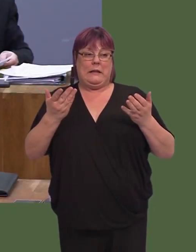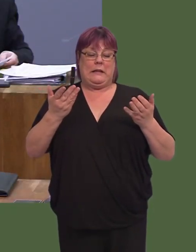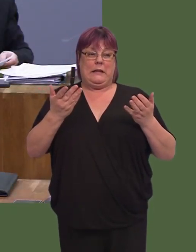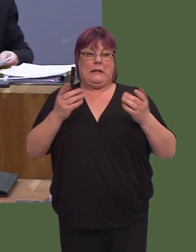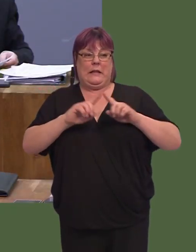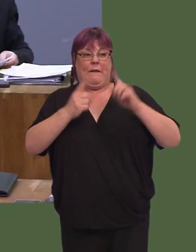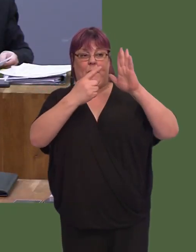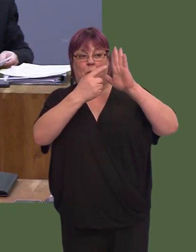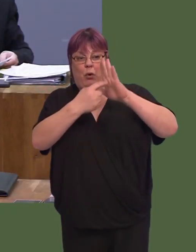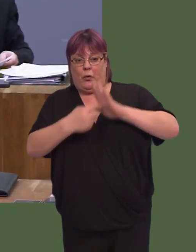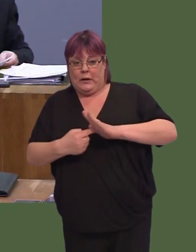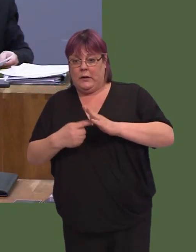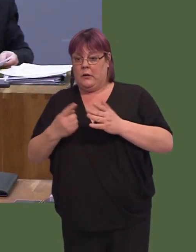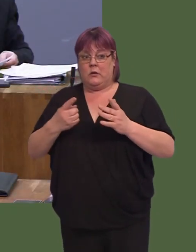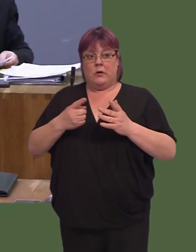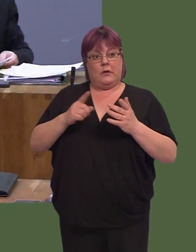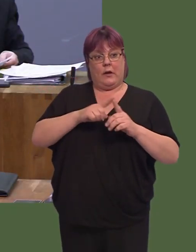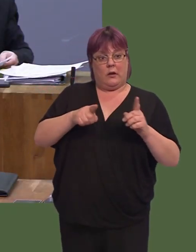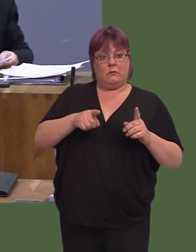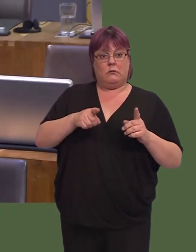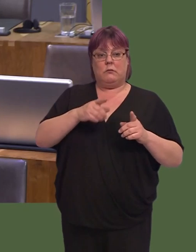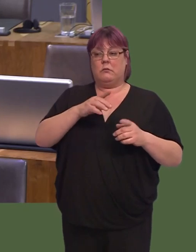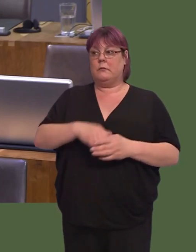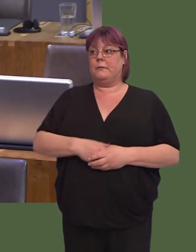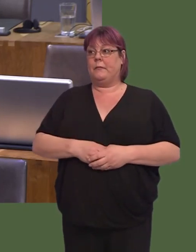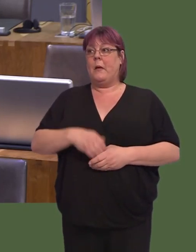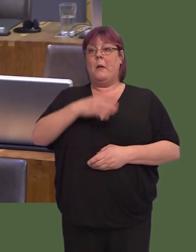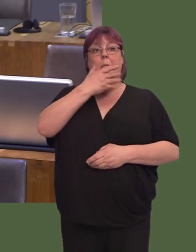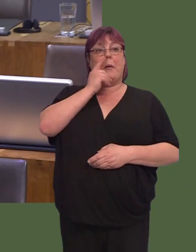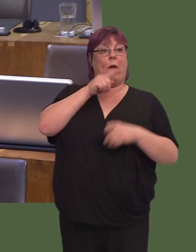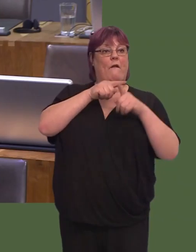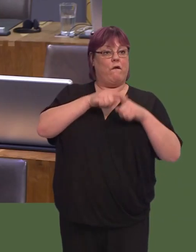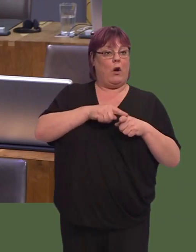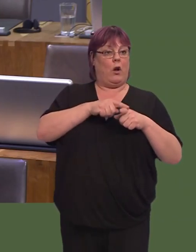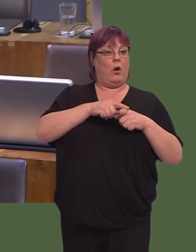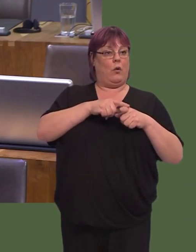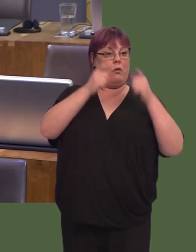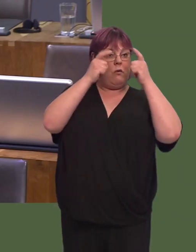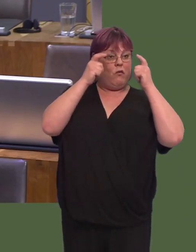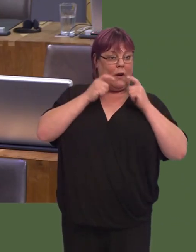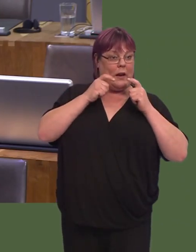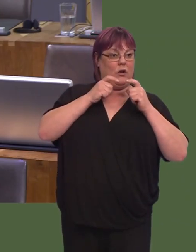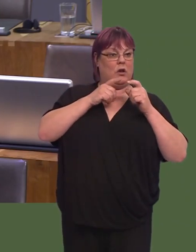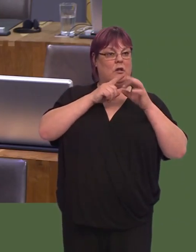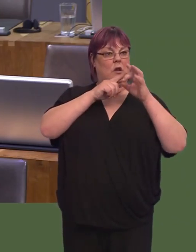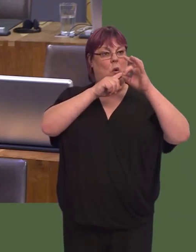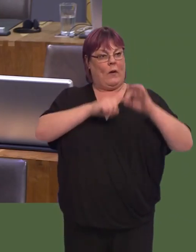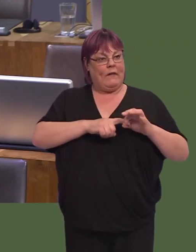ensuring that people meet all of the regulations and qualificationsóthe food safety and all-the-rest-of-it